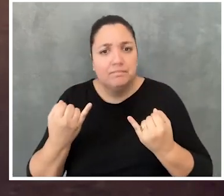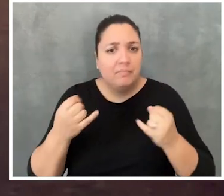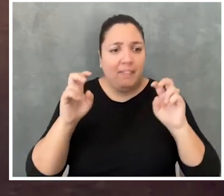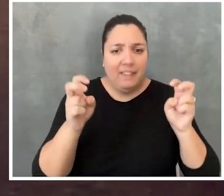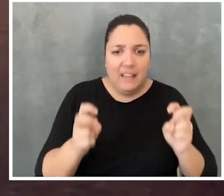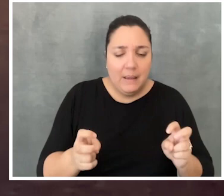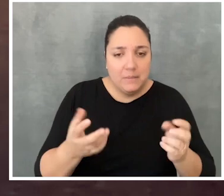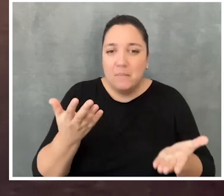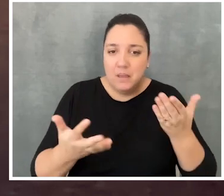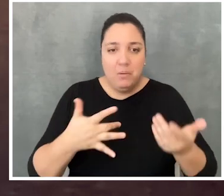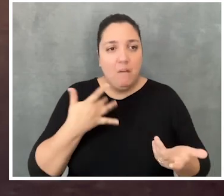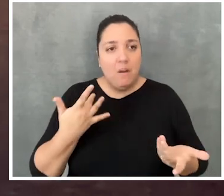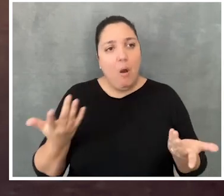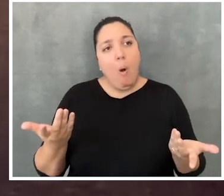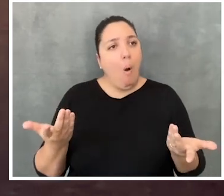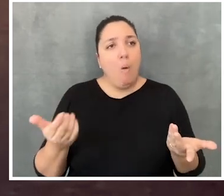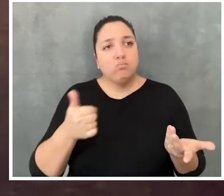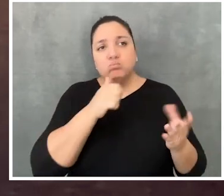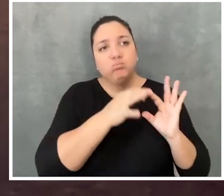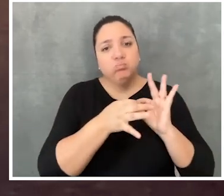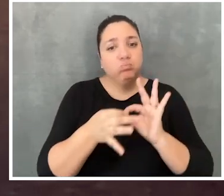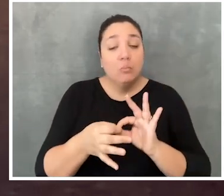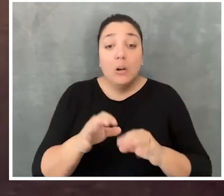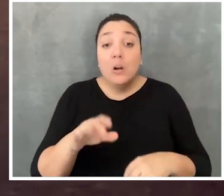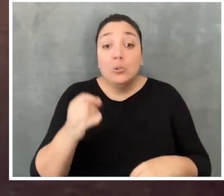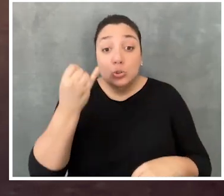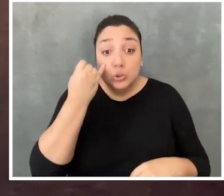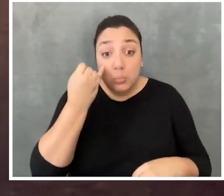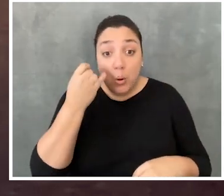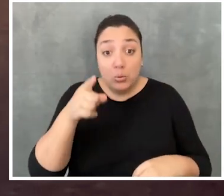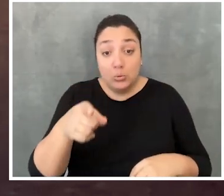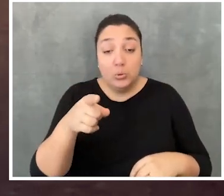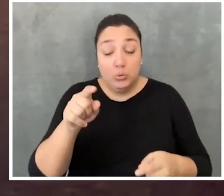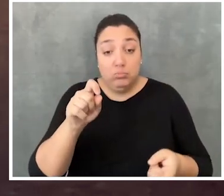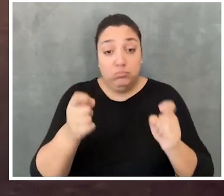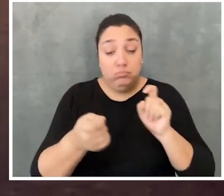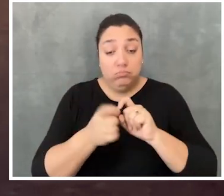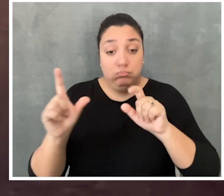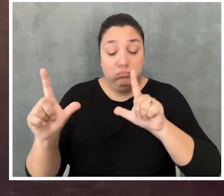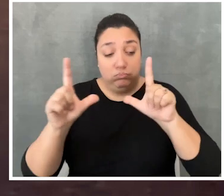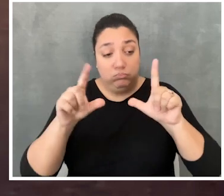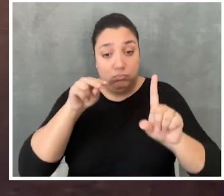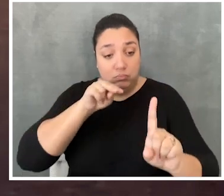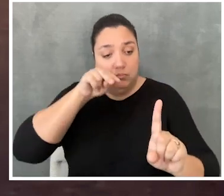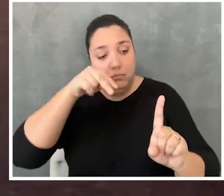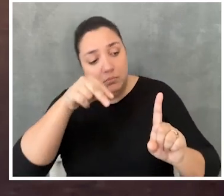to have a connection. And then when you look at them through the lens of intersectionality, you see that